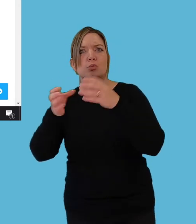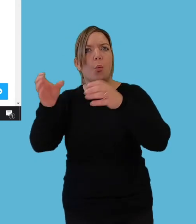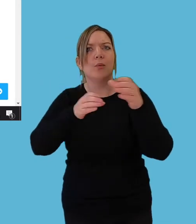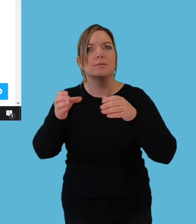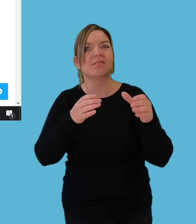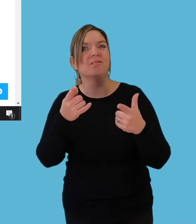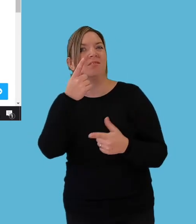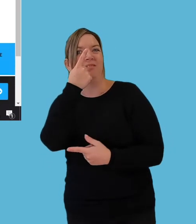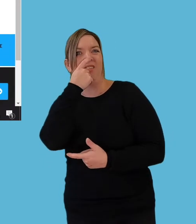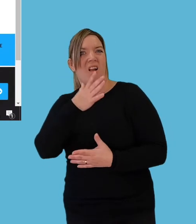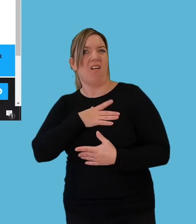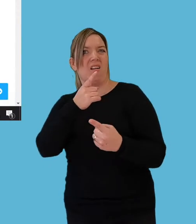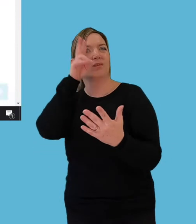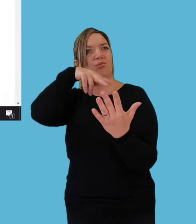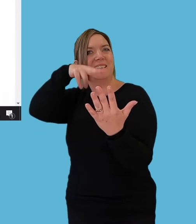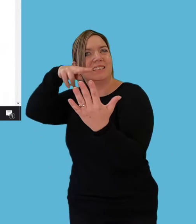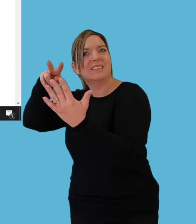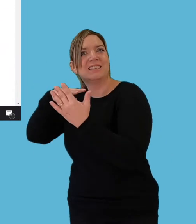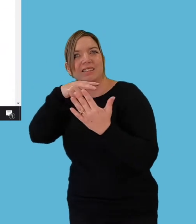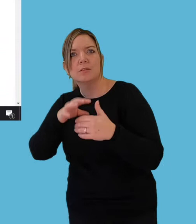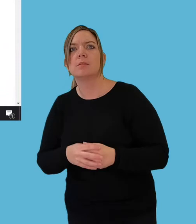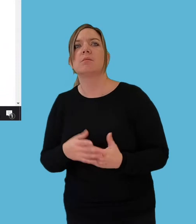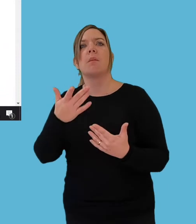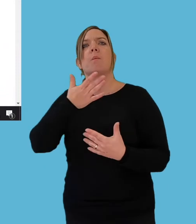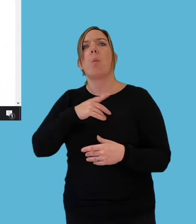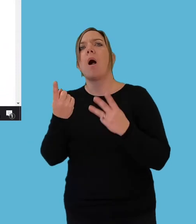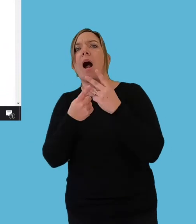And erm, you can read that, and then if you're looking for other content within the book,